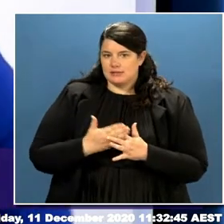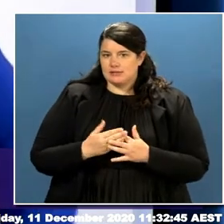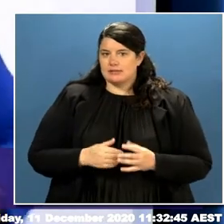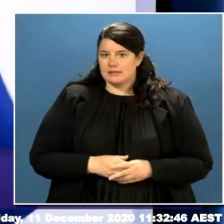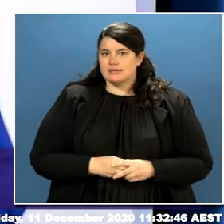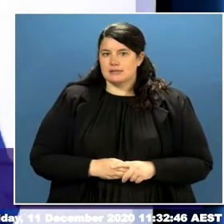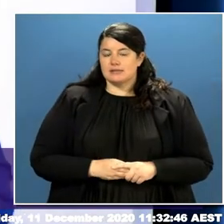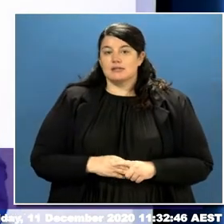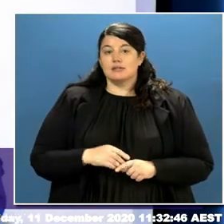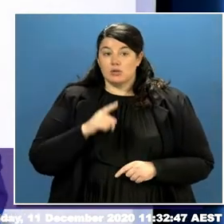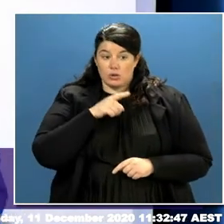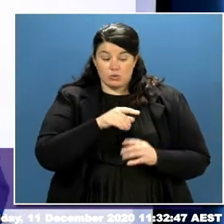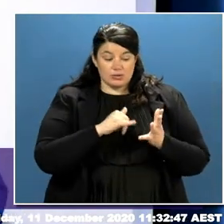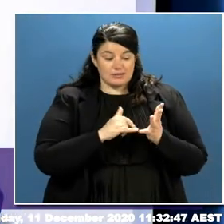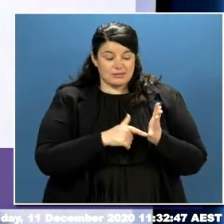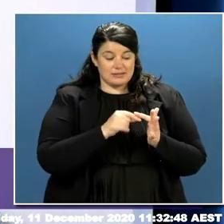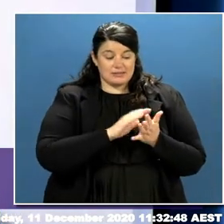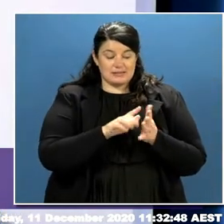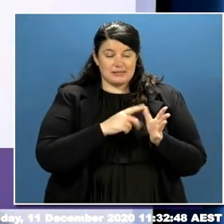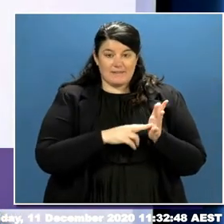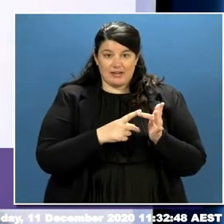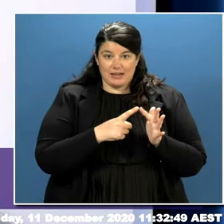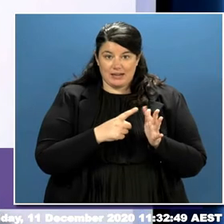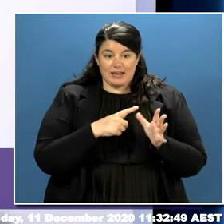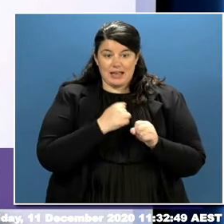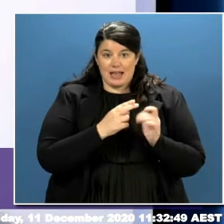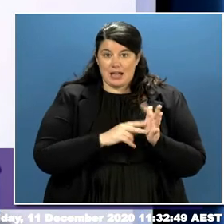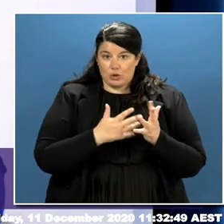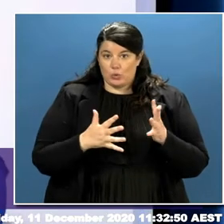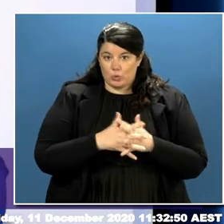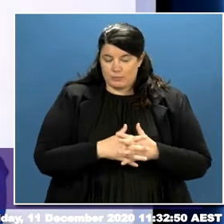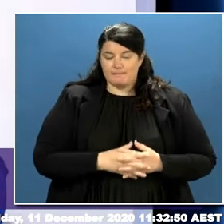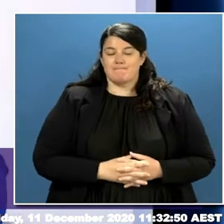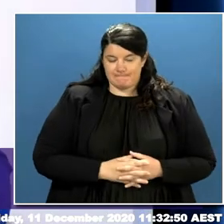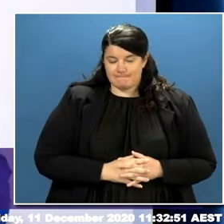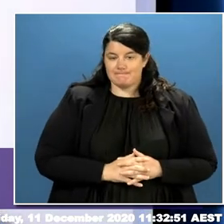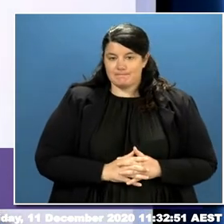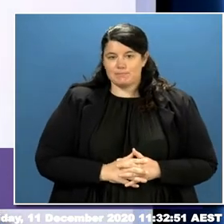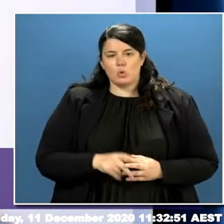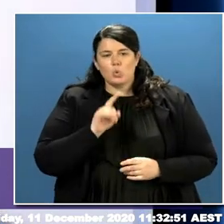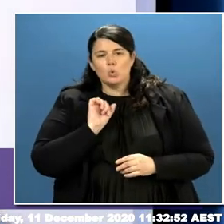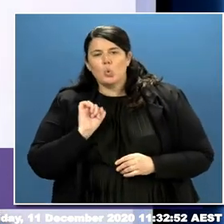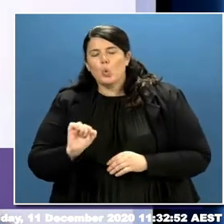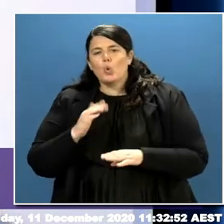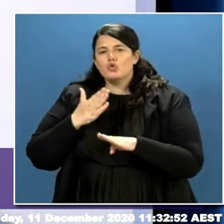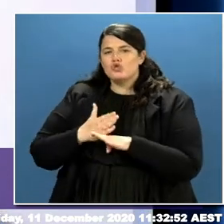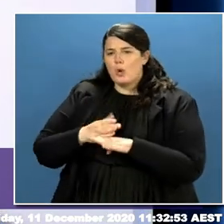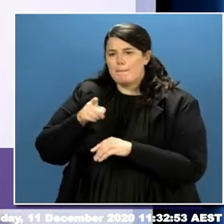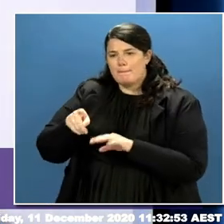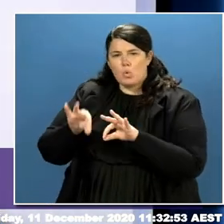You are Stephanie Agnew? Yes, that is correct. What is your role at GSA?